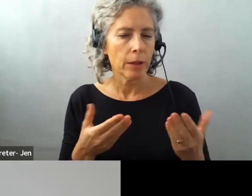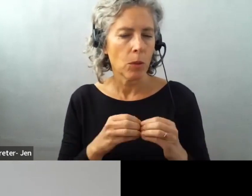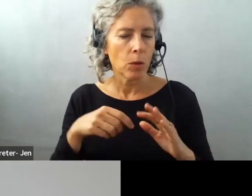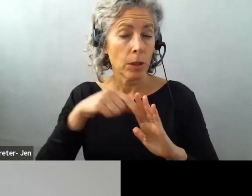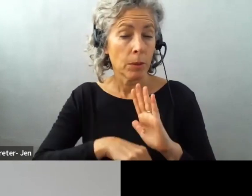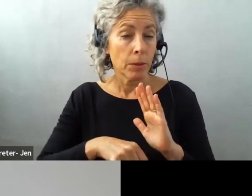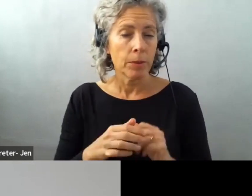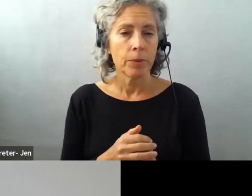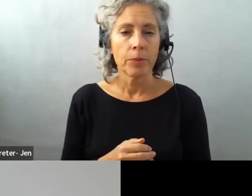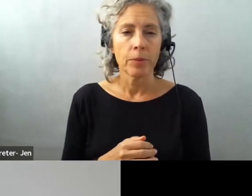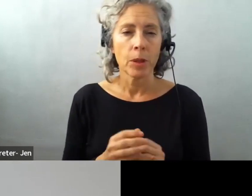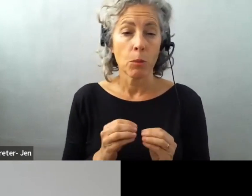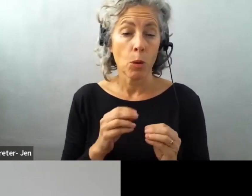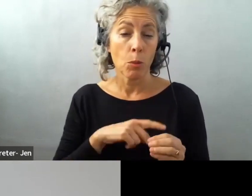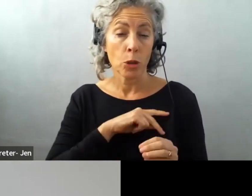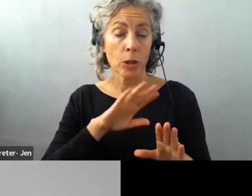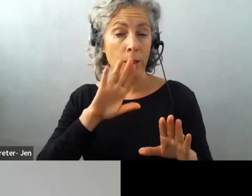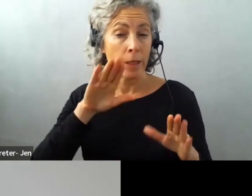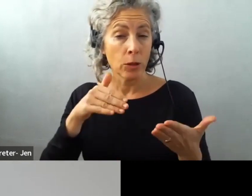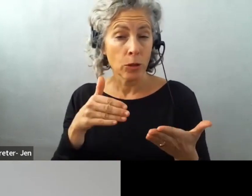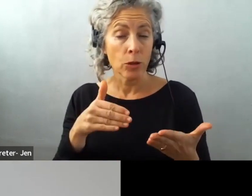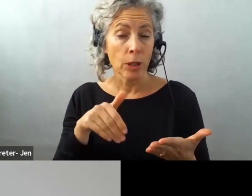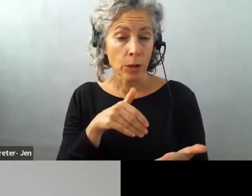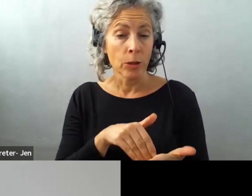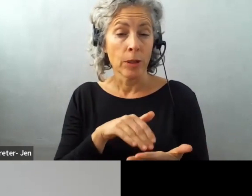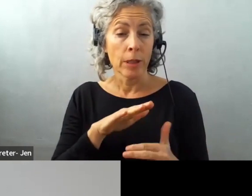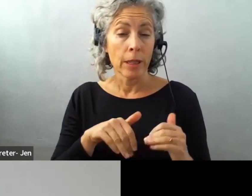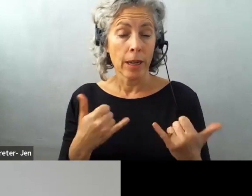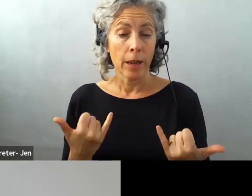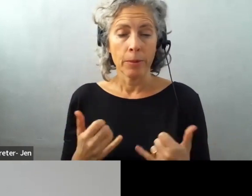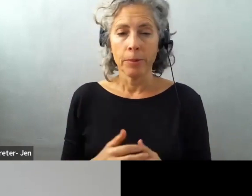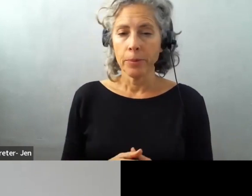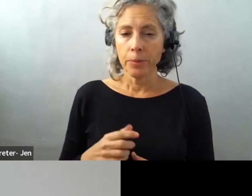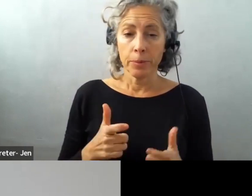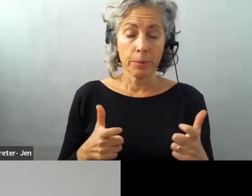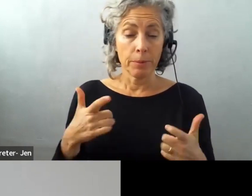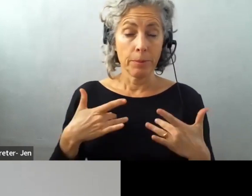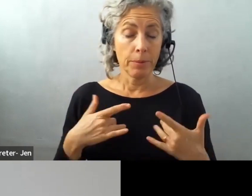more person centered than they were before? biggest concerns that she has, and what's better